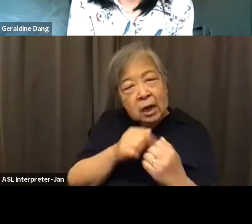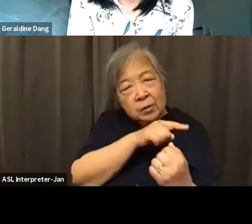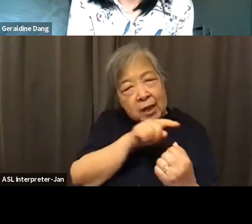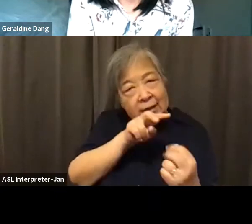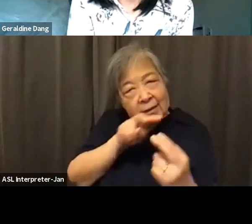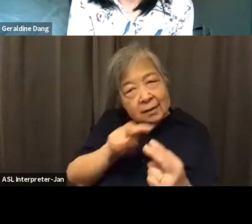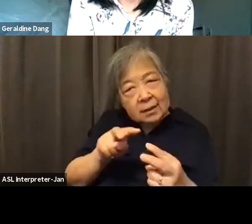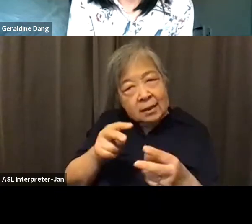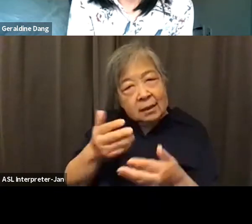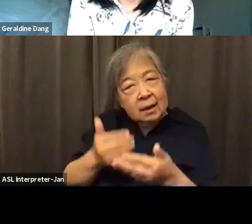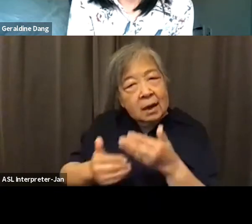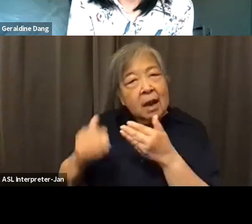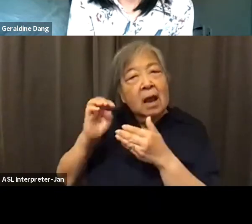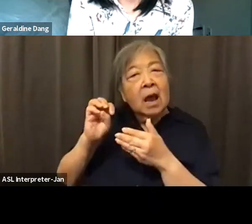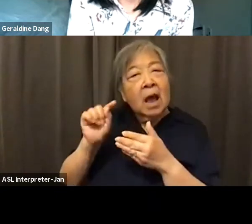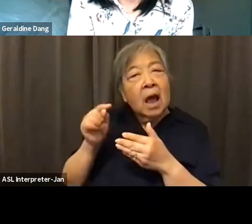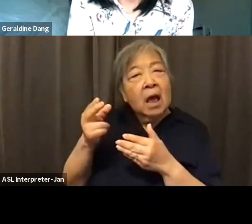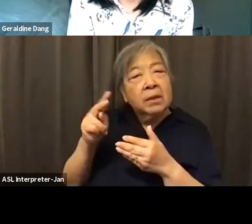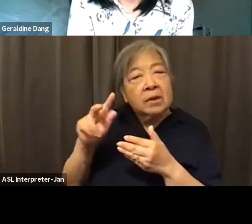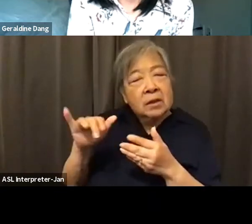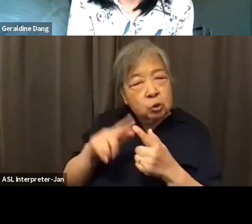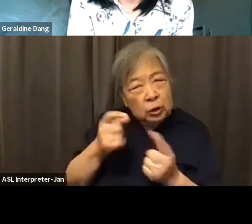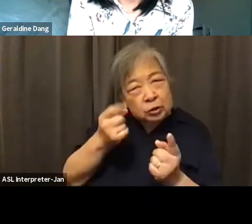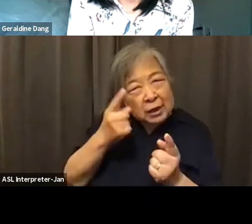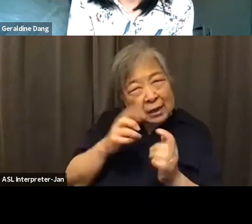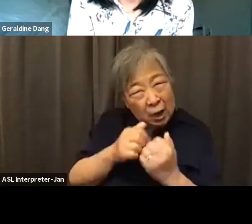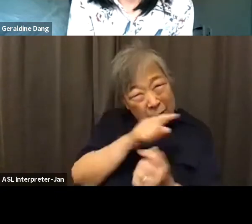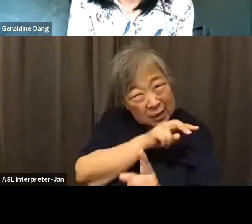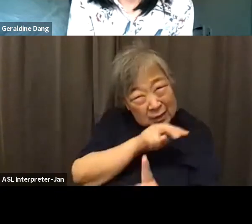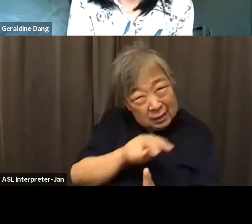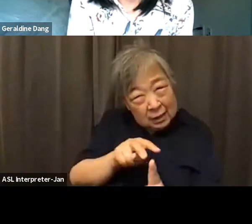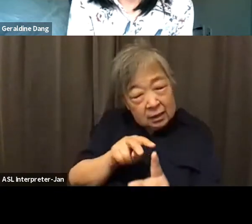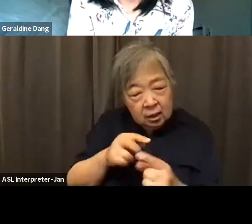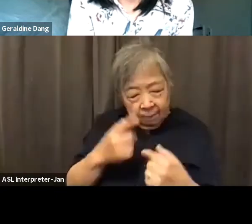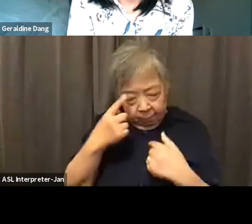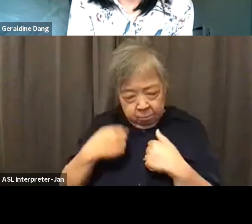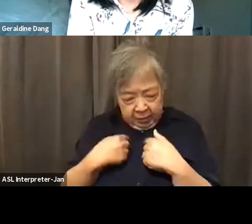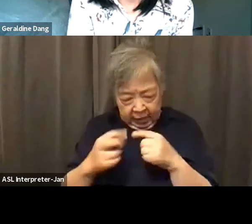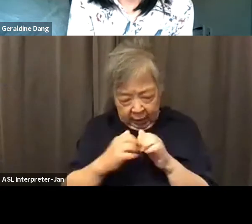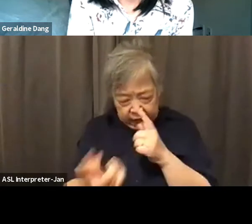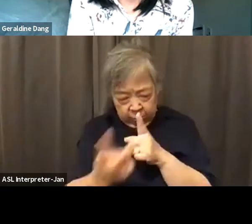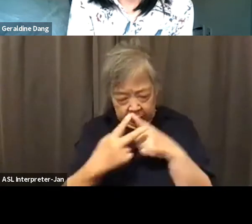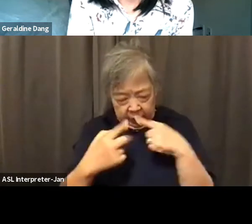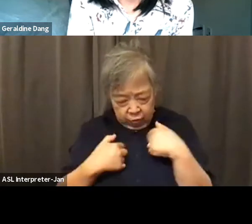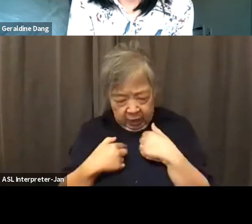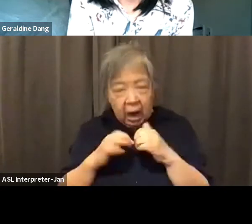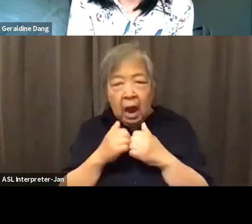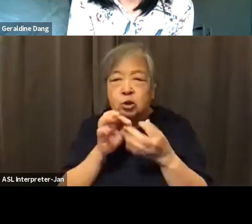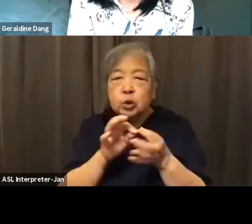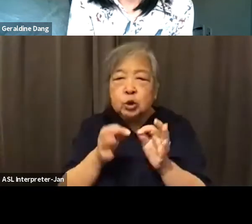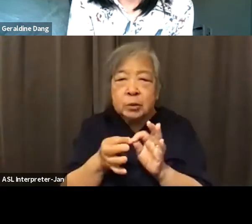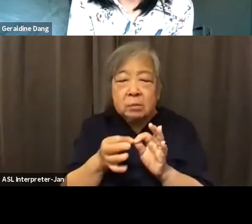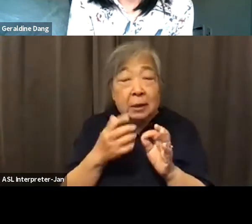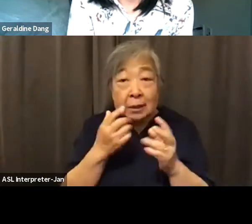their understandings, because I was just really I wasn't expecting that at all this first